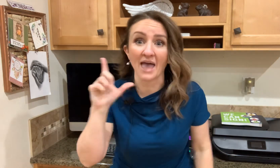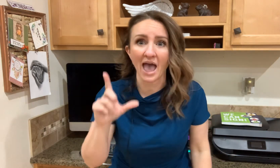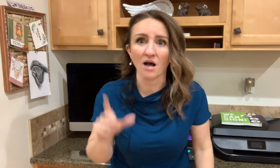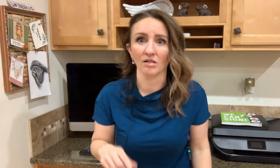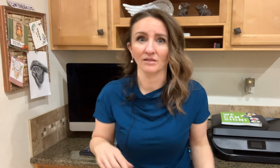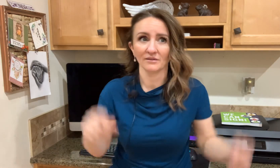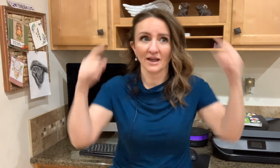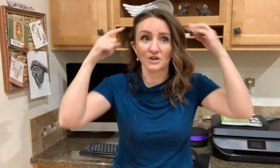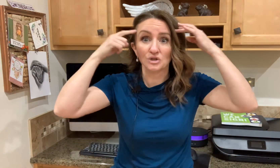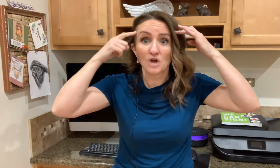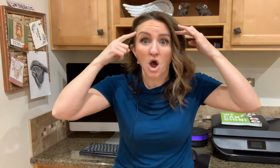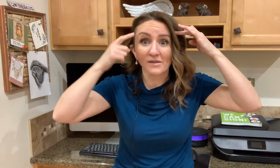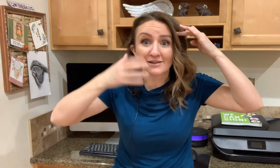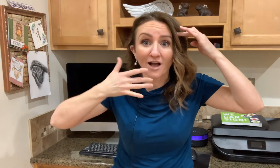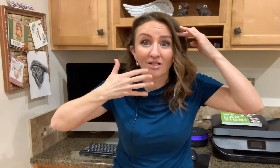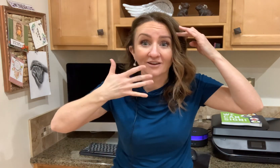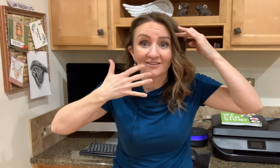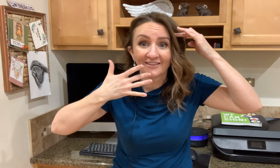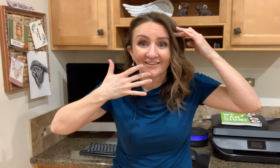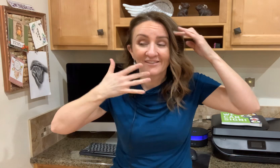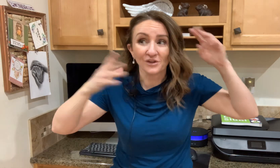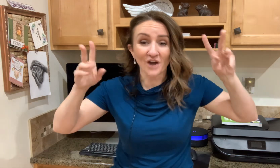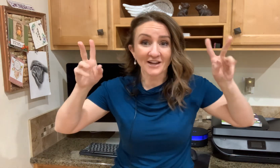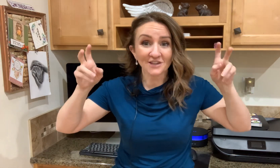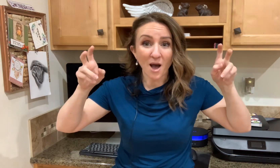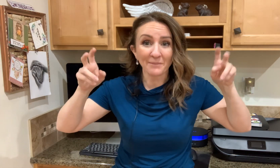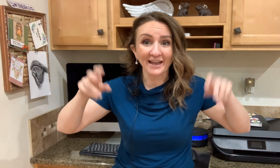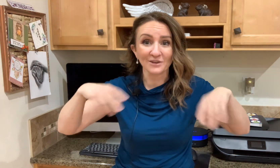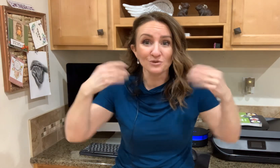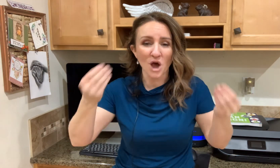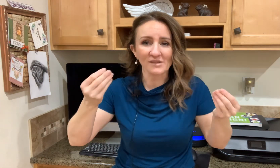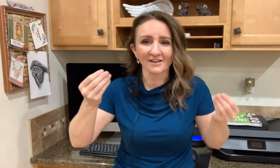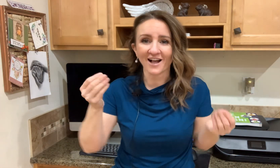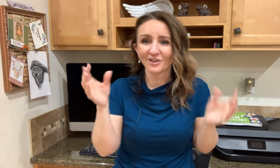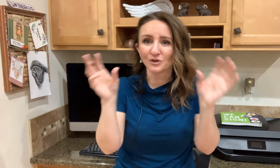the L, and you know it's a color, you've got a topic, so you know it's a color